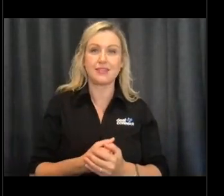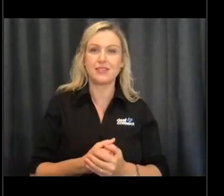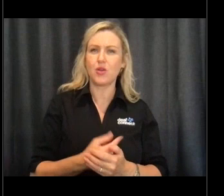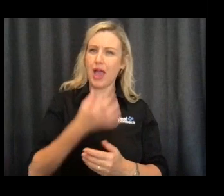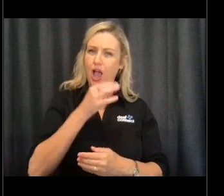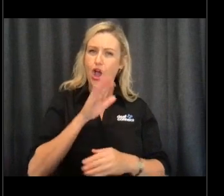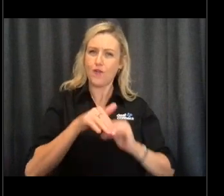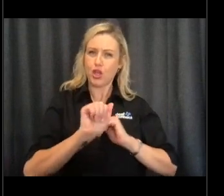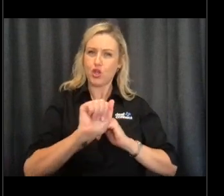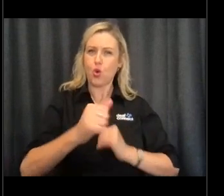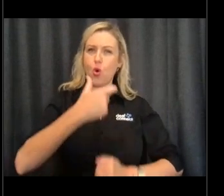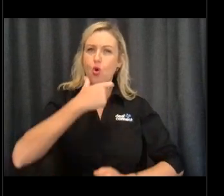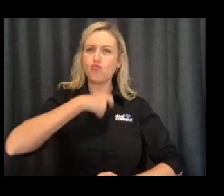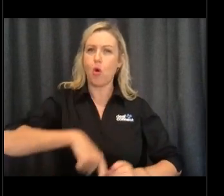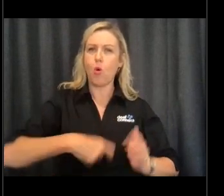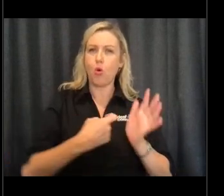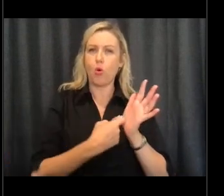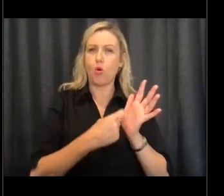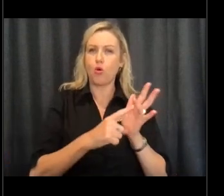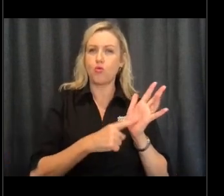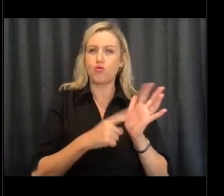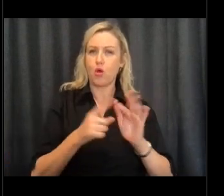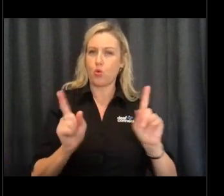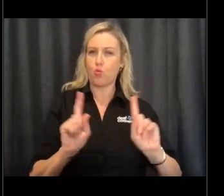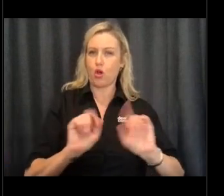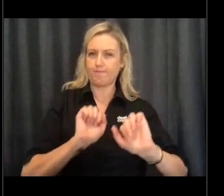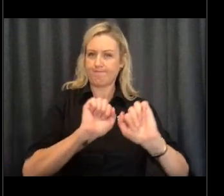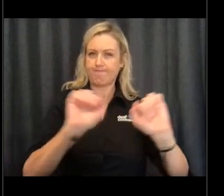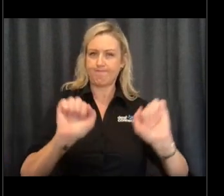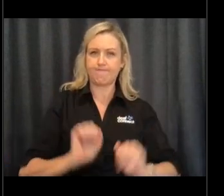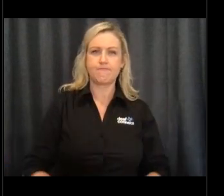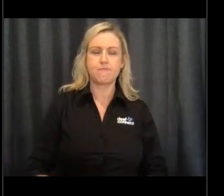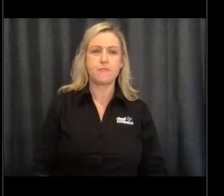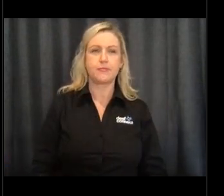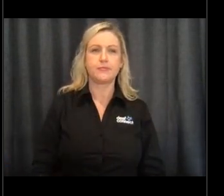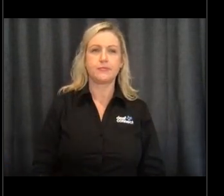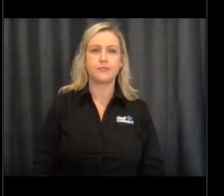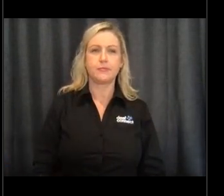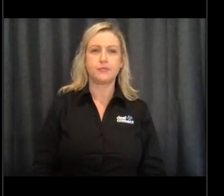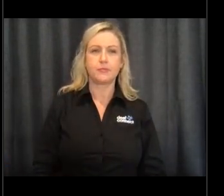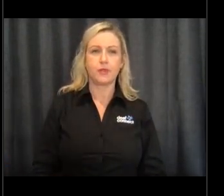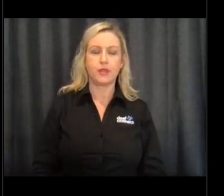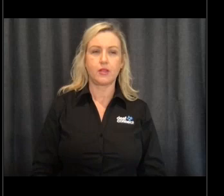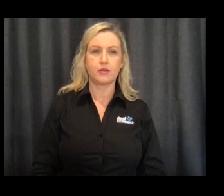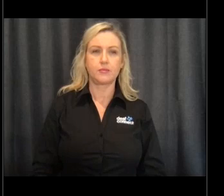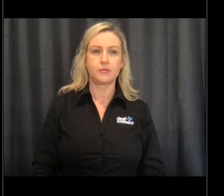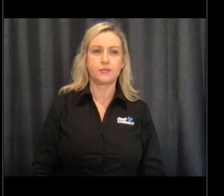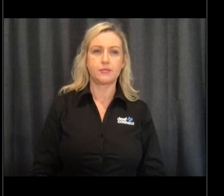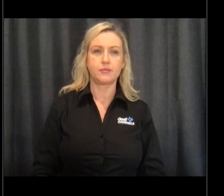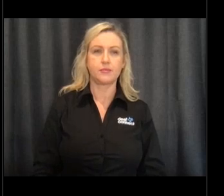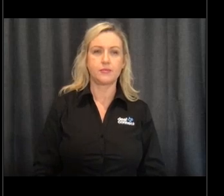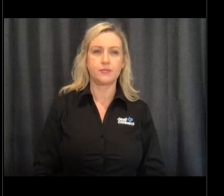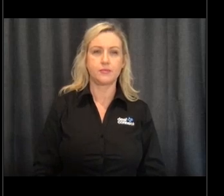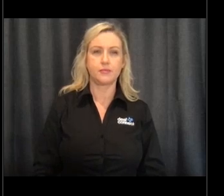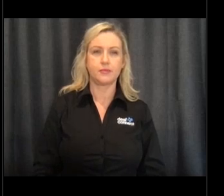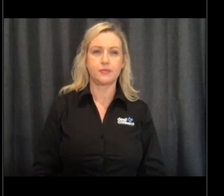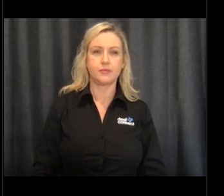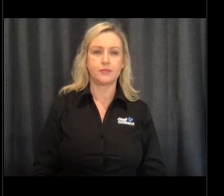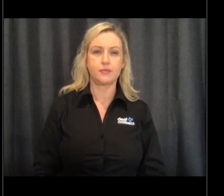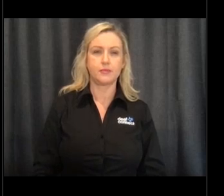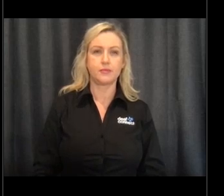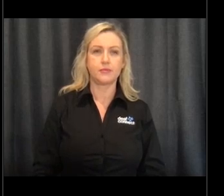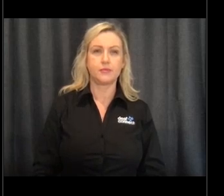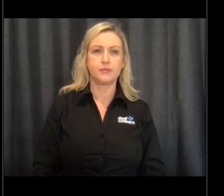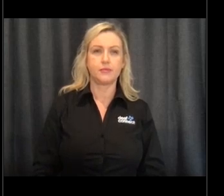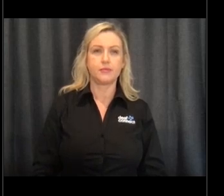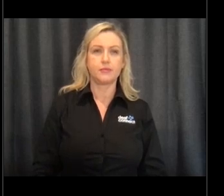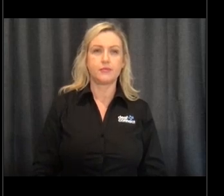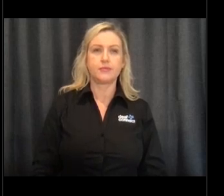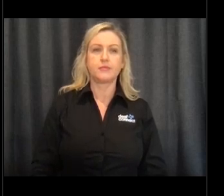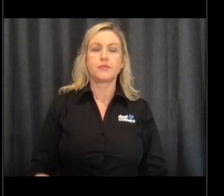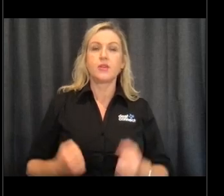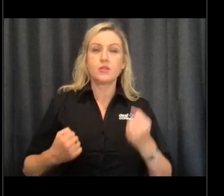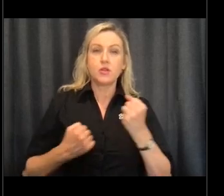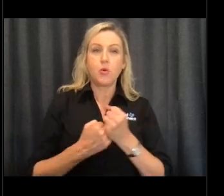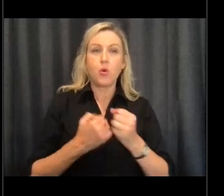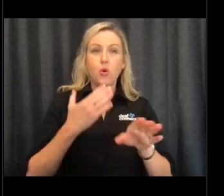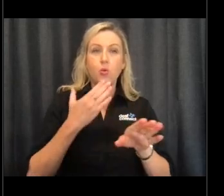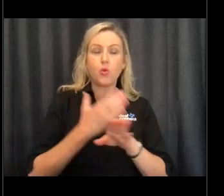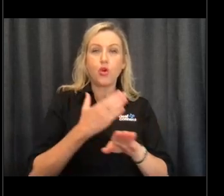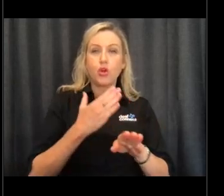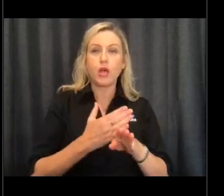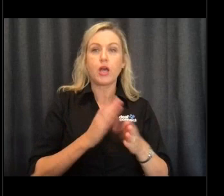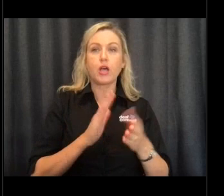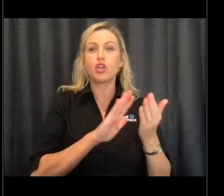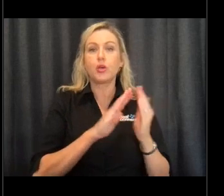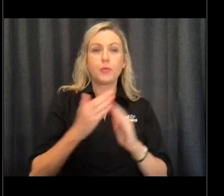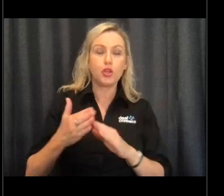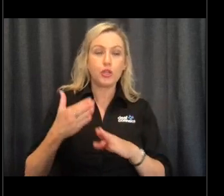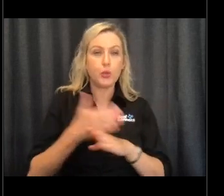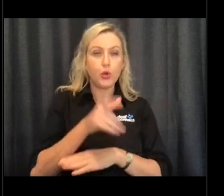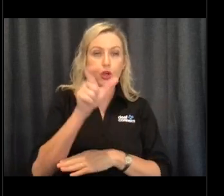Are you a support worker, a community worker or health worker, do you work in education.